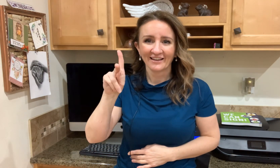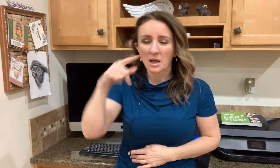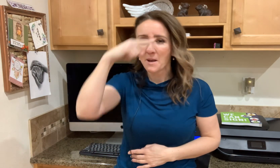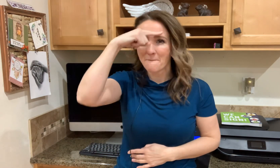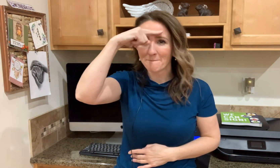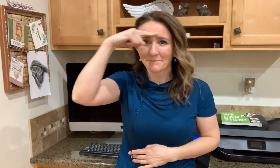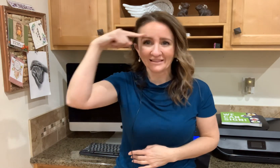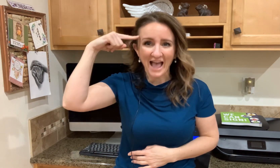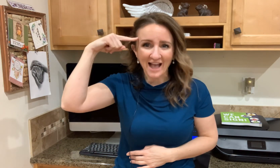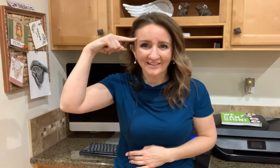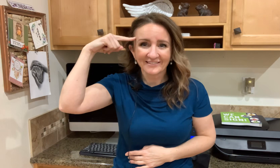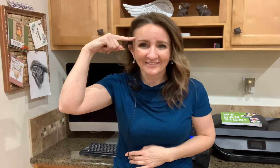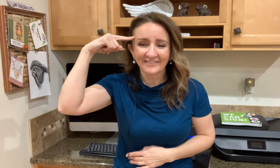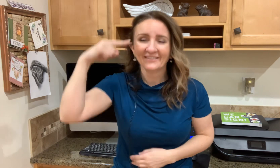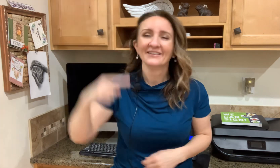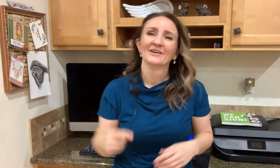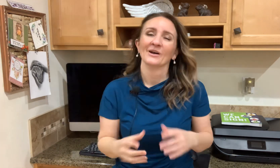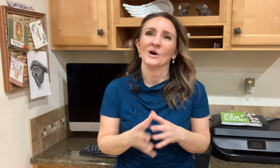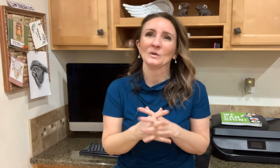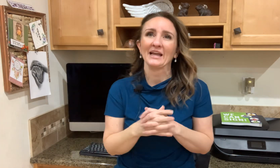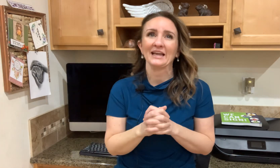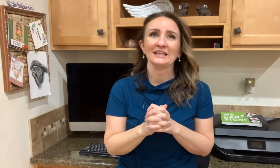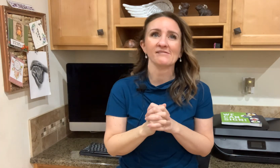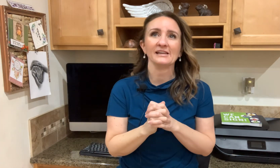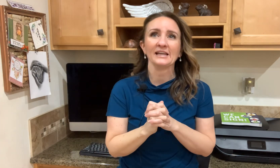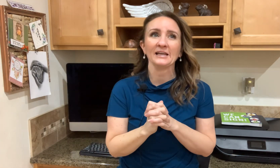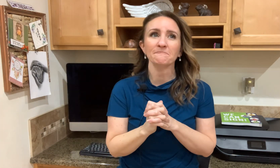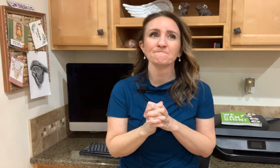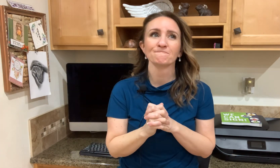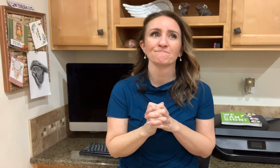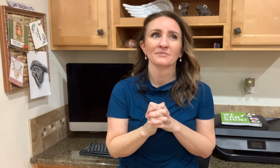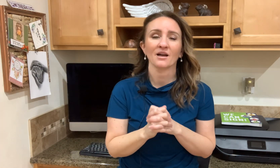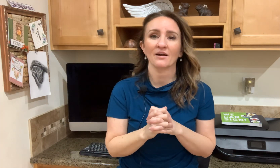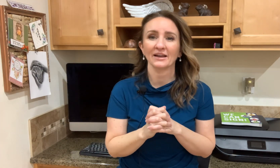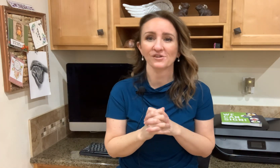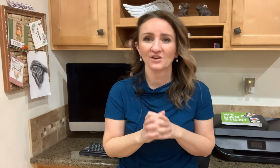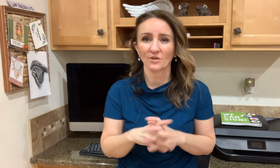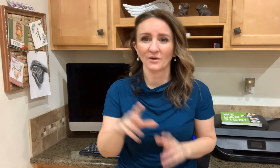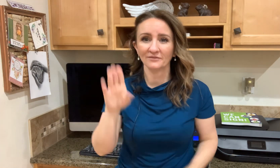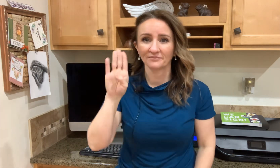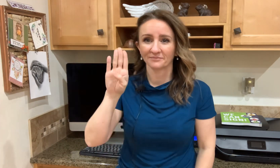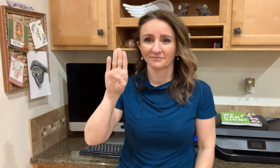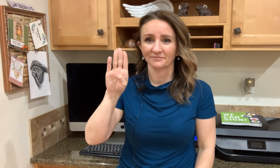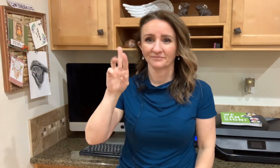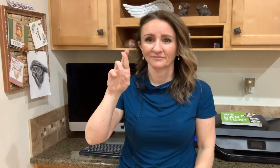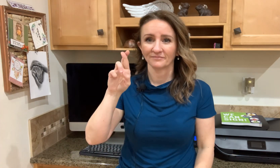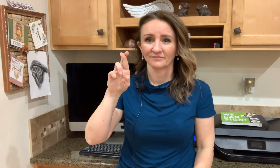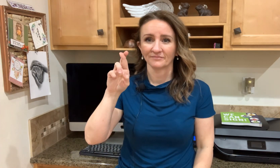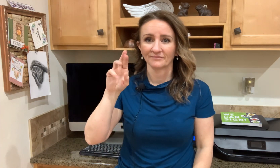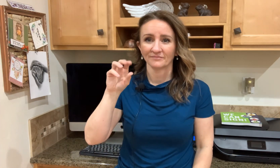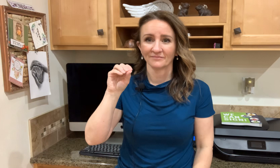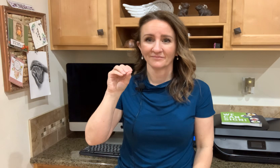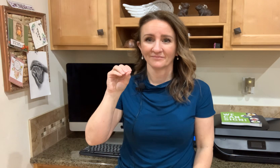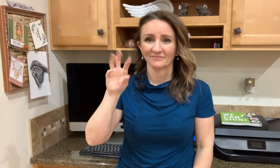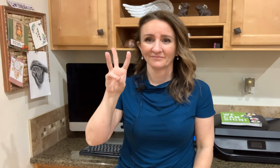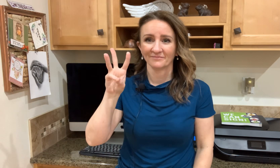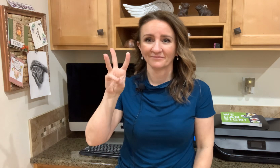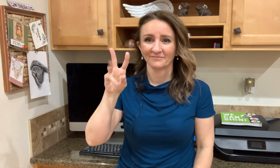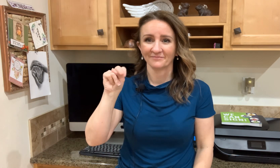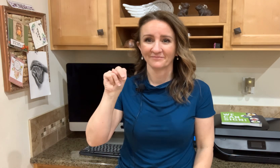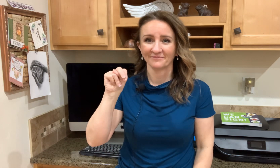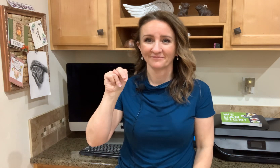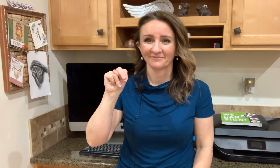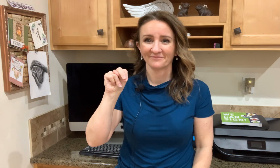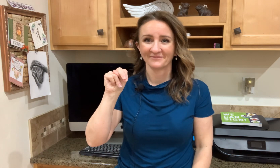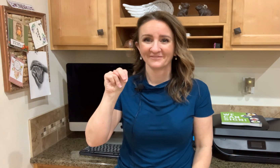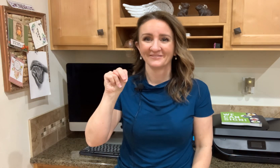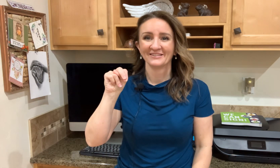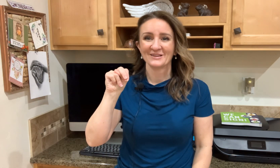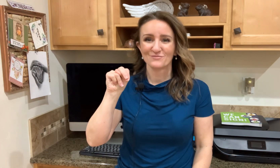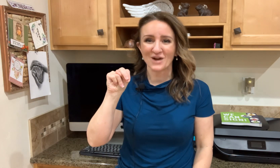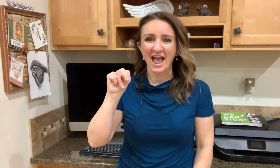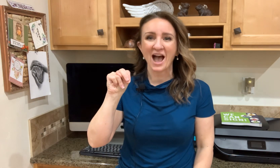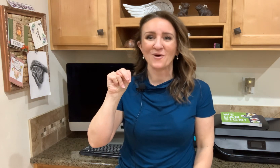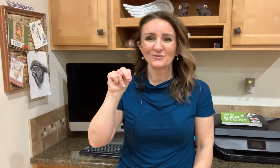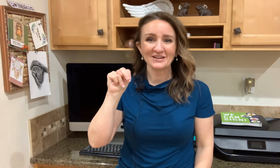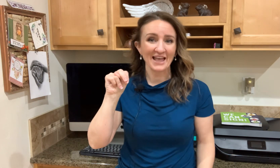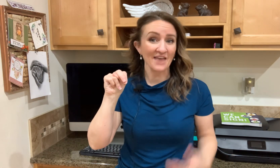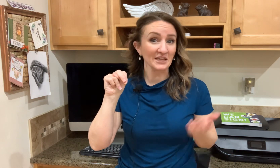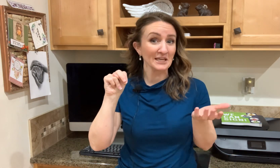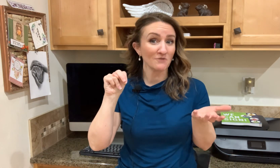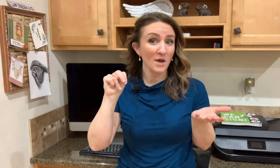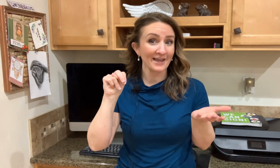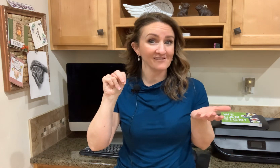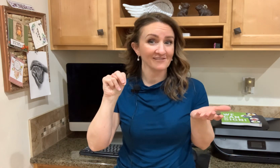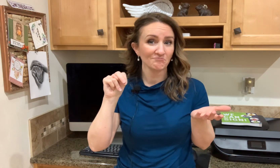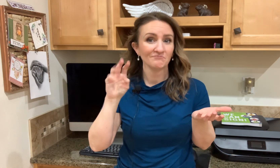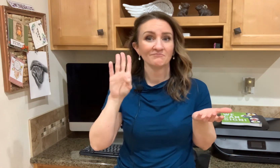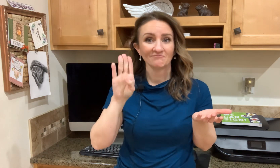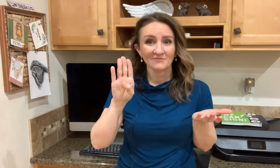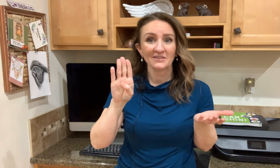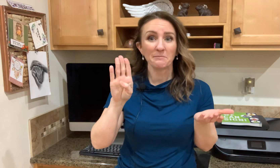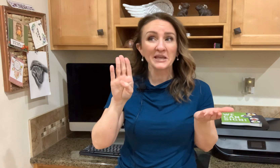Okay let's see, alright here's another one... brown. And giveaways? The B,